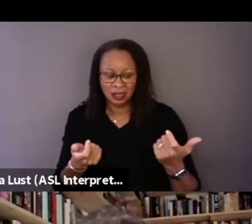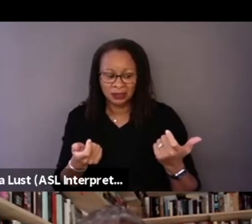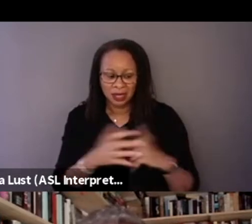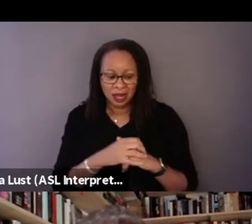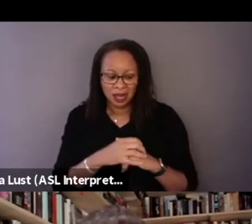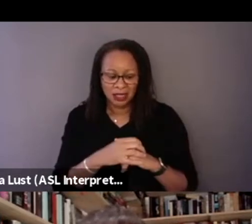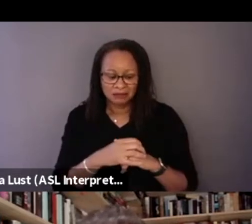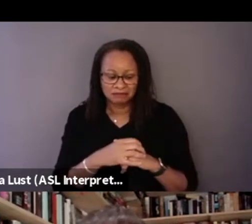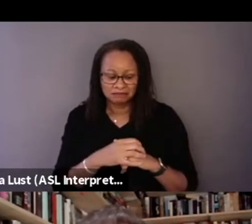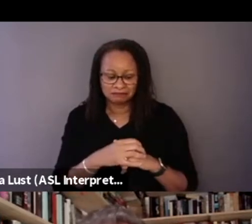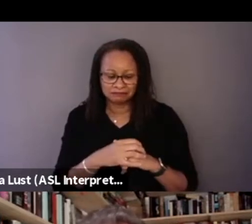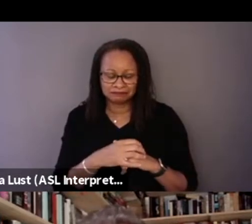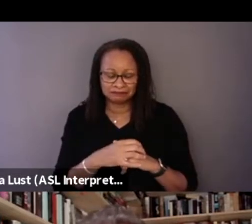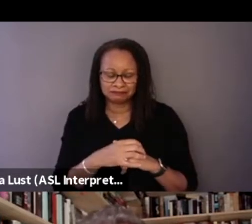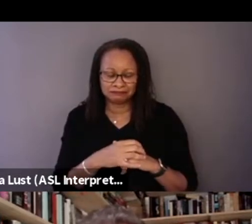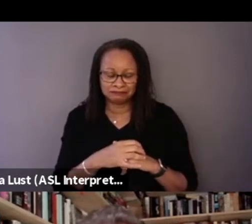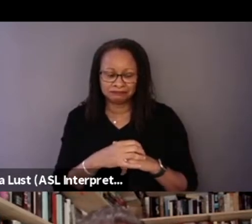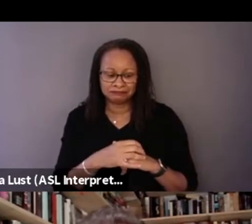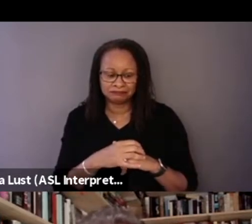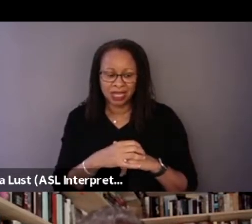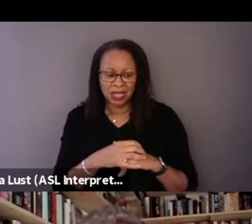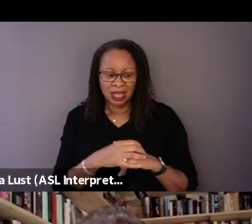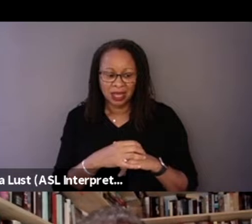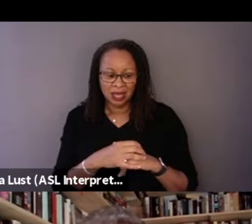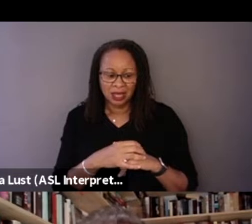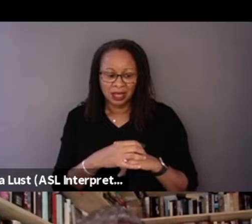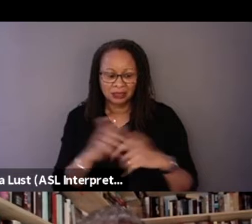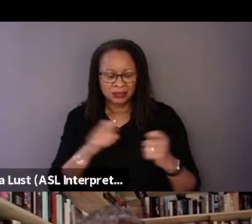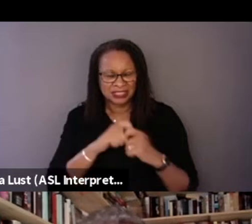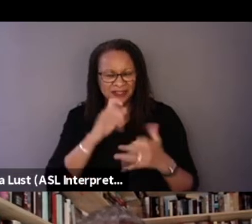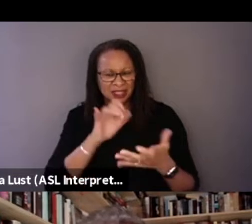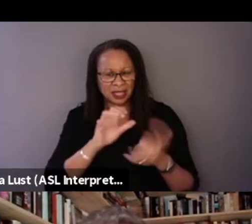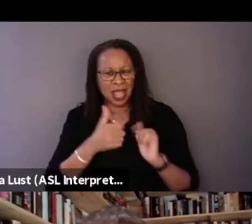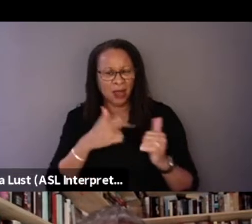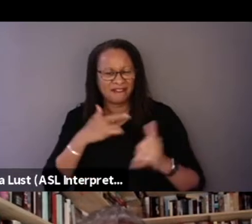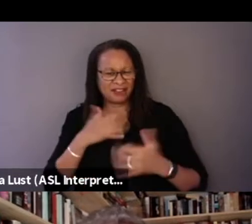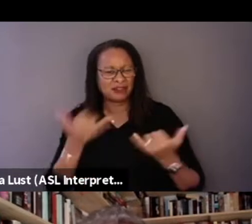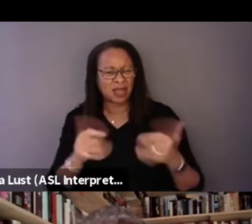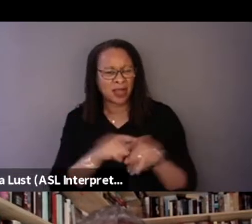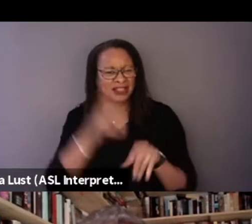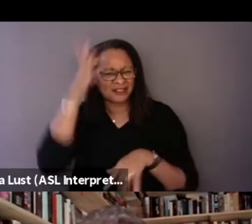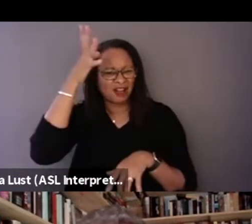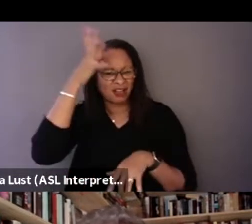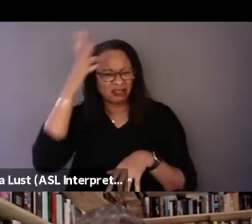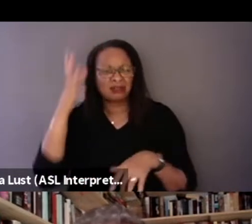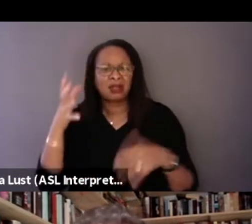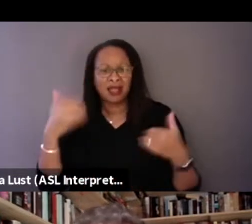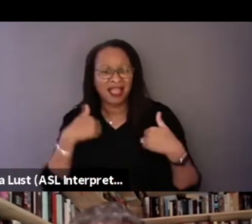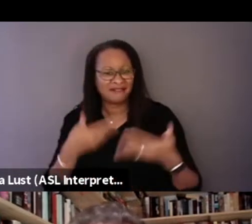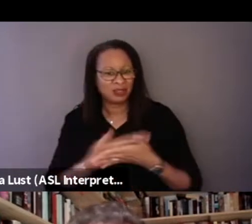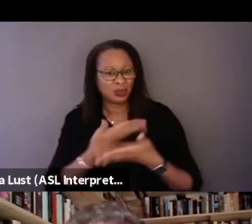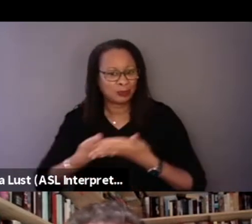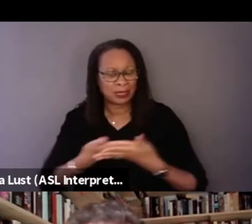And it makes me think a lot about how I would maintain that relationship in that powerful way that Ady has done with his crazy kid, Carl.